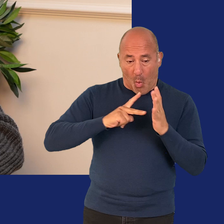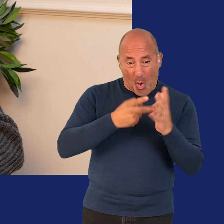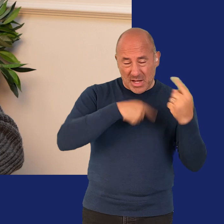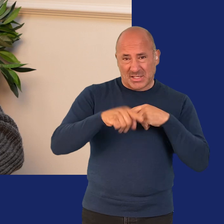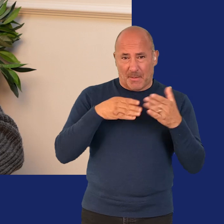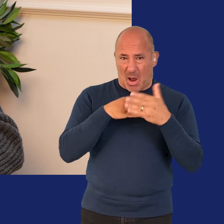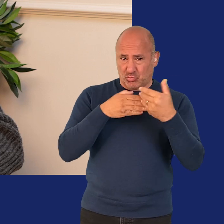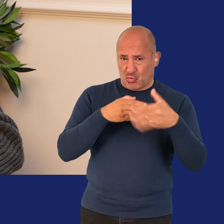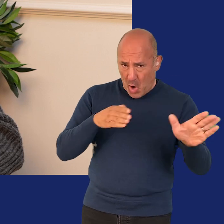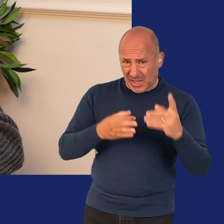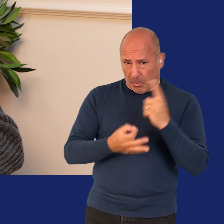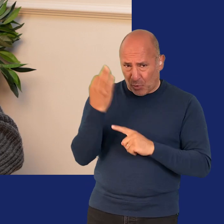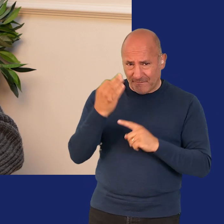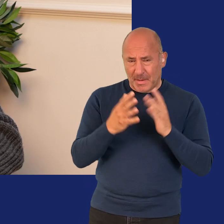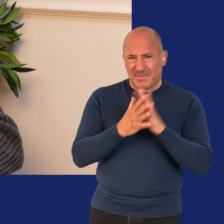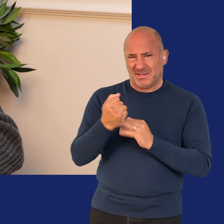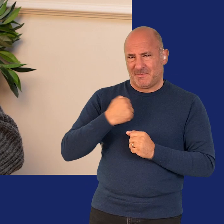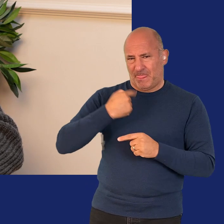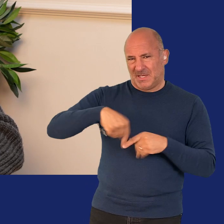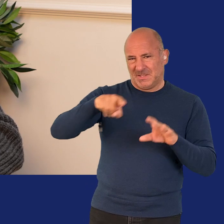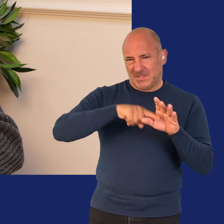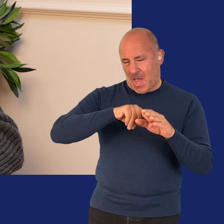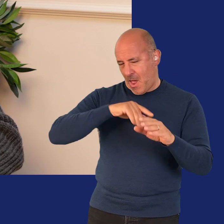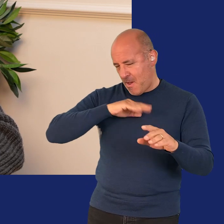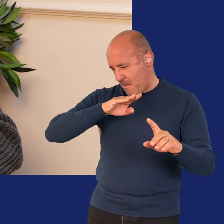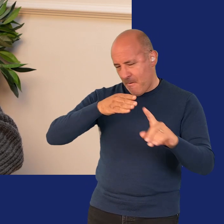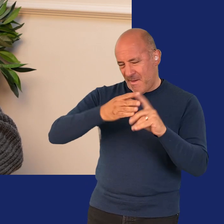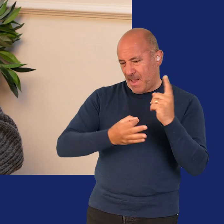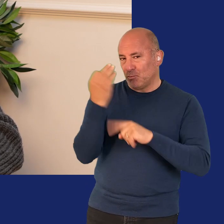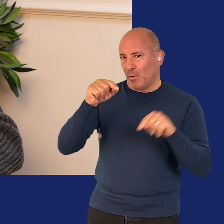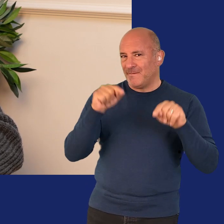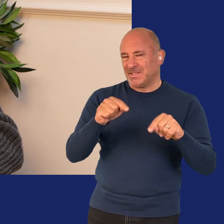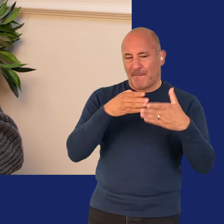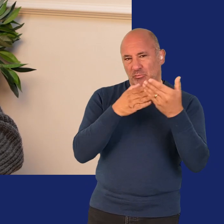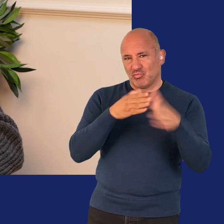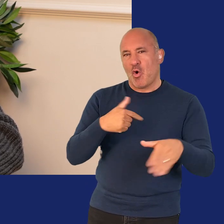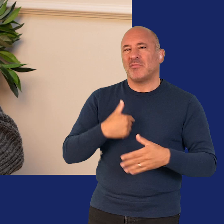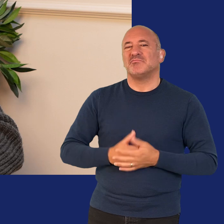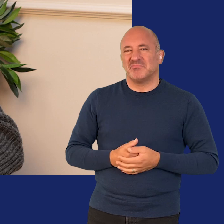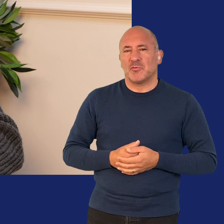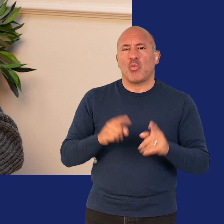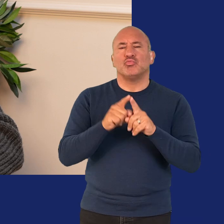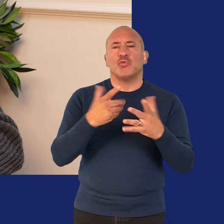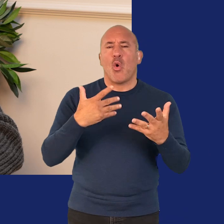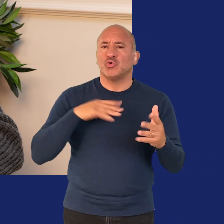but I think that's our, our kind of goal this year is to keep improving that. And keep making sure we ask the questions of is there anything